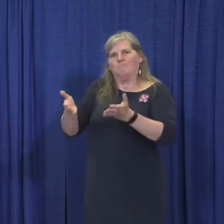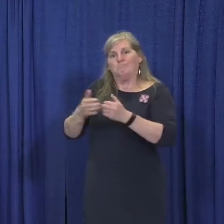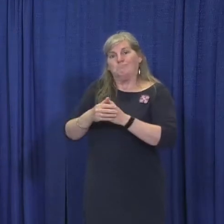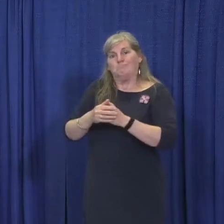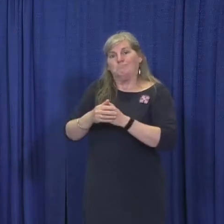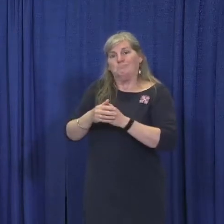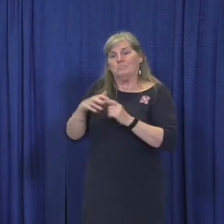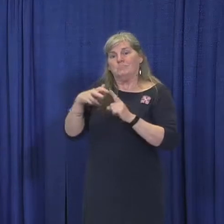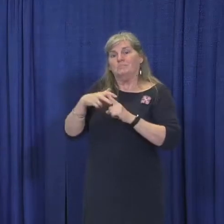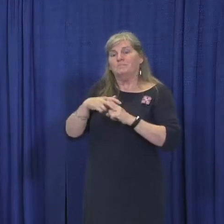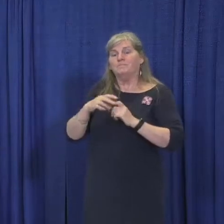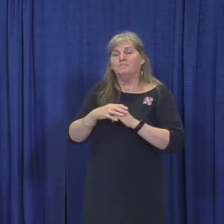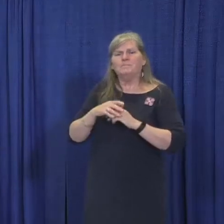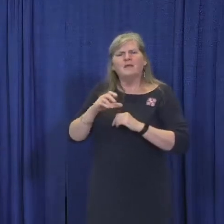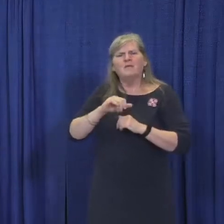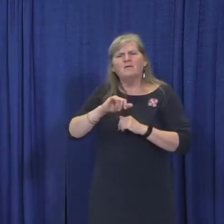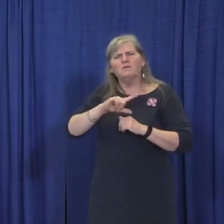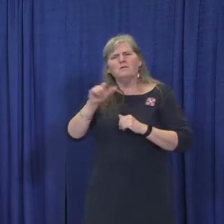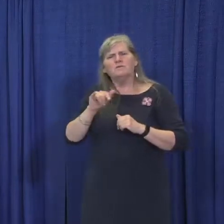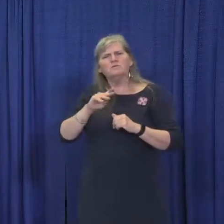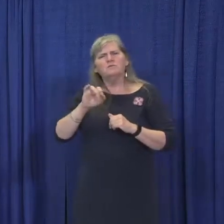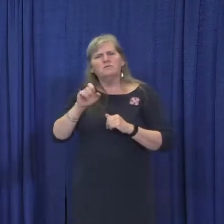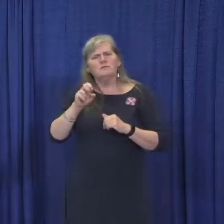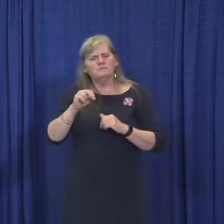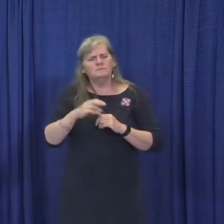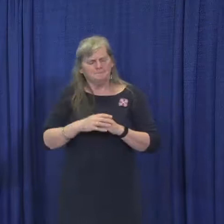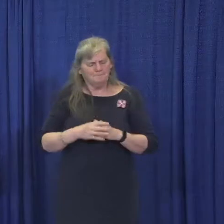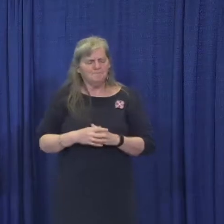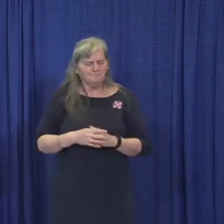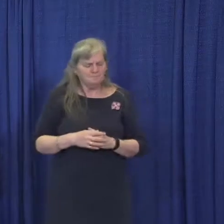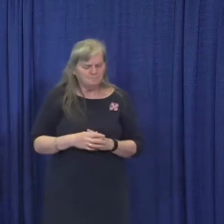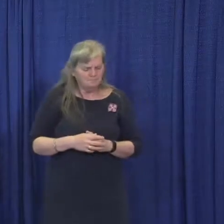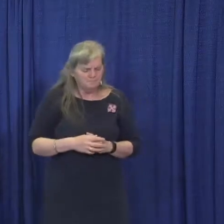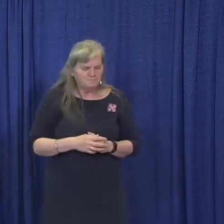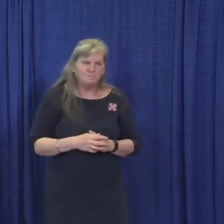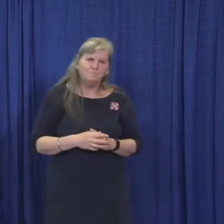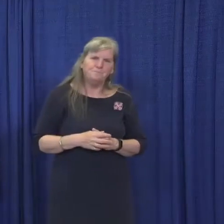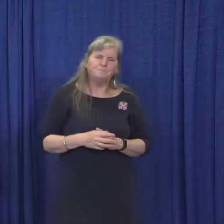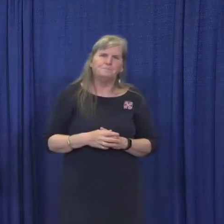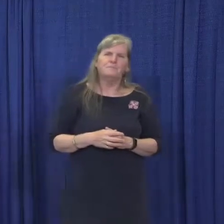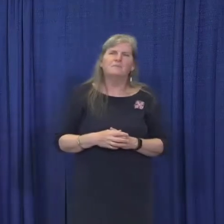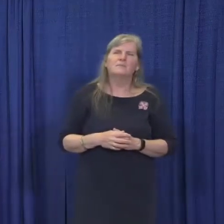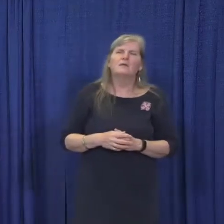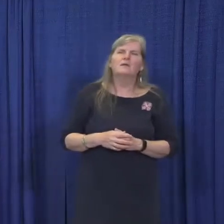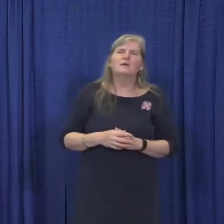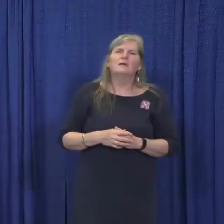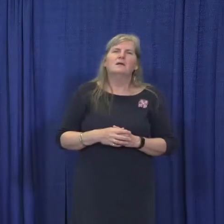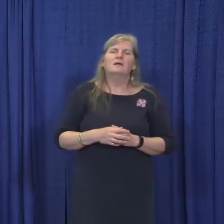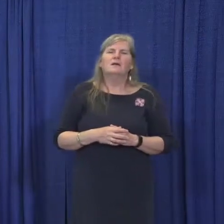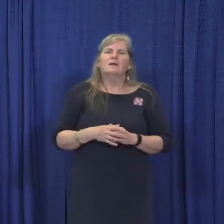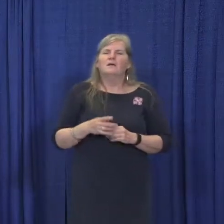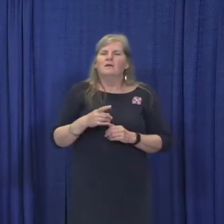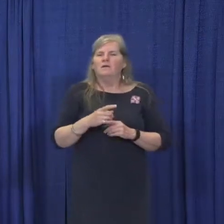question Julian. Speed smack I know the tip line